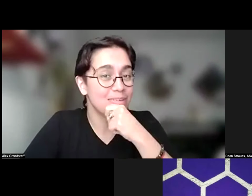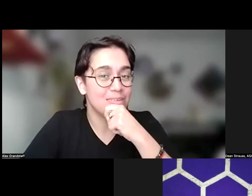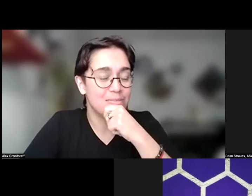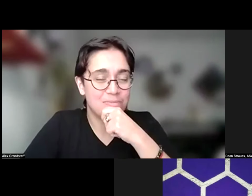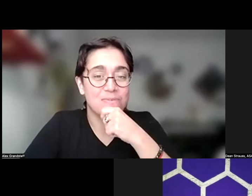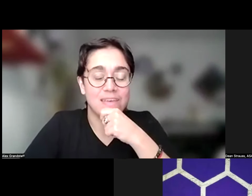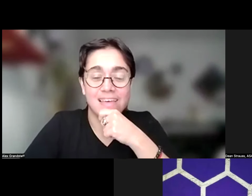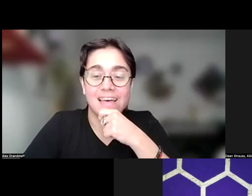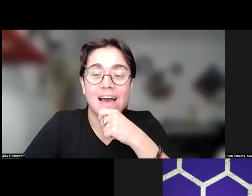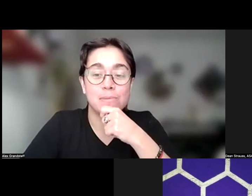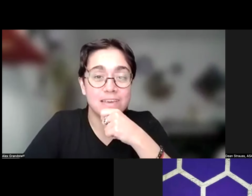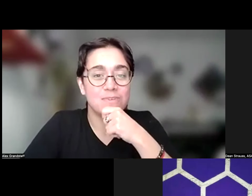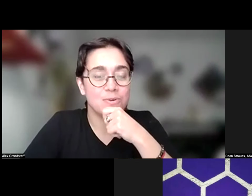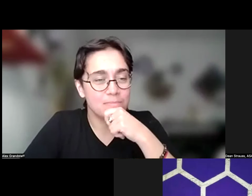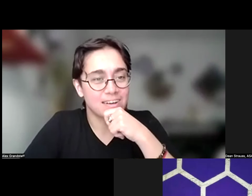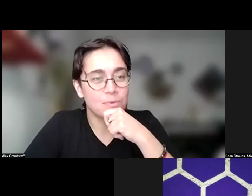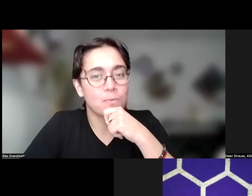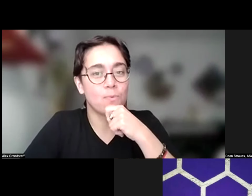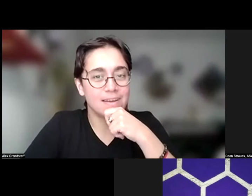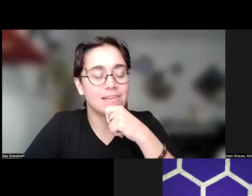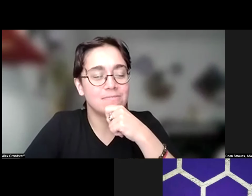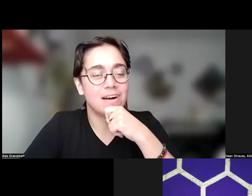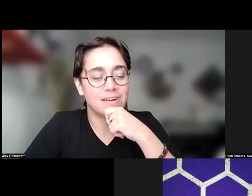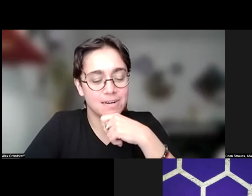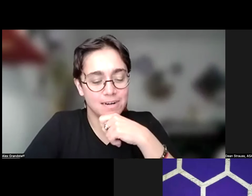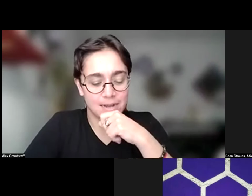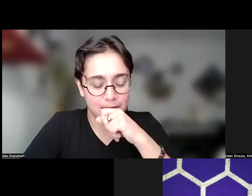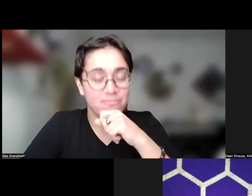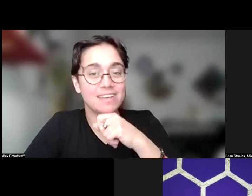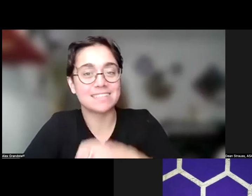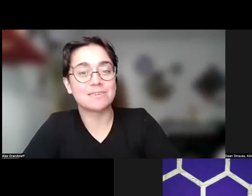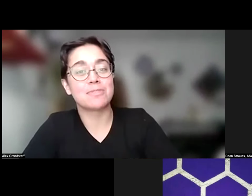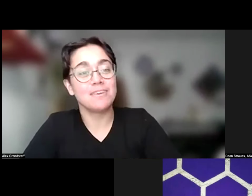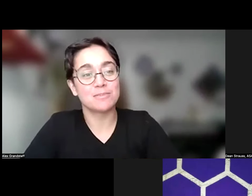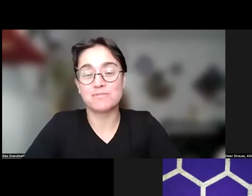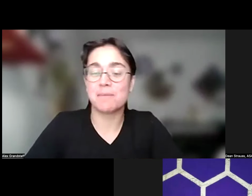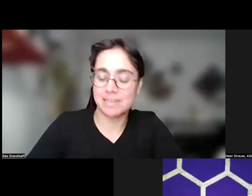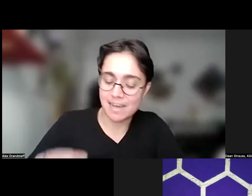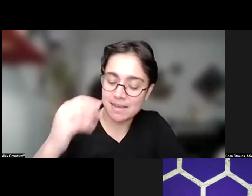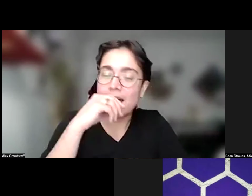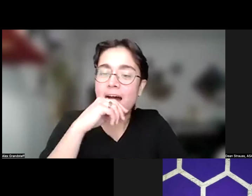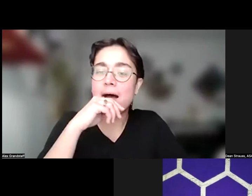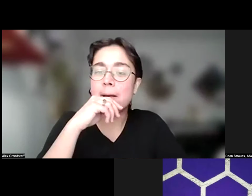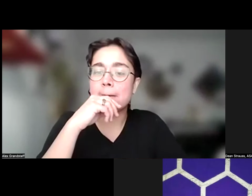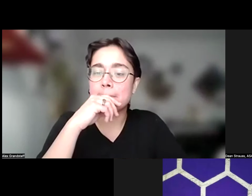things. A good place to start can be figuring out what is happening in your state and what might already be happening in your